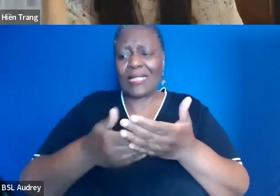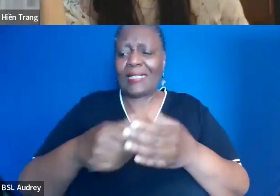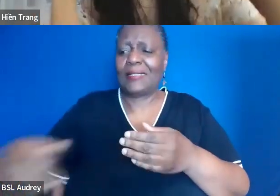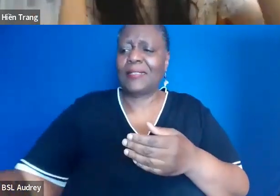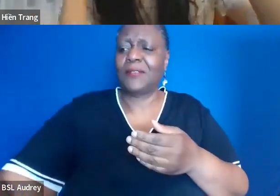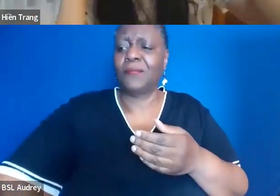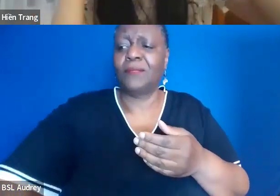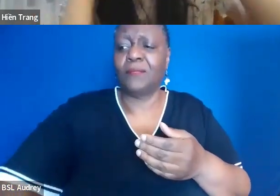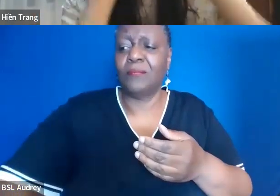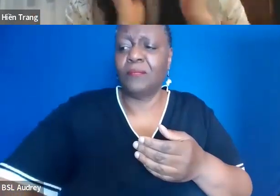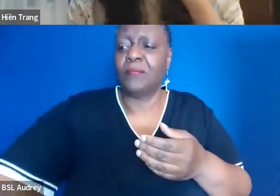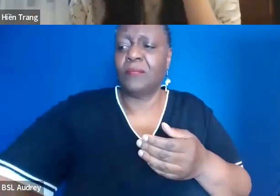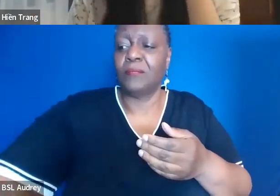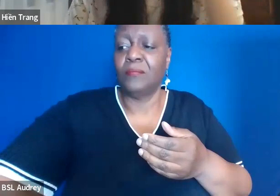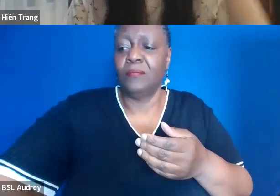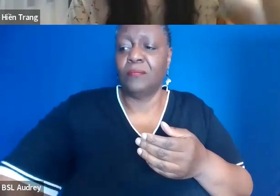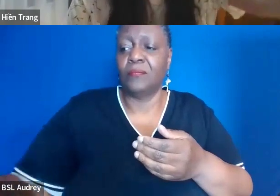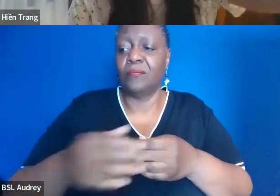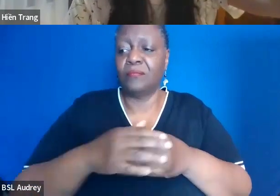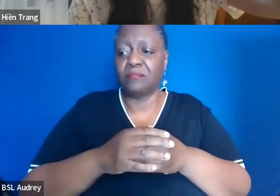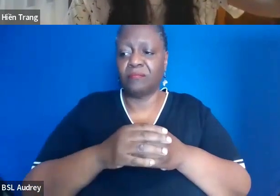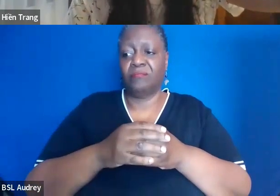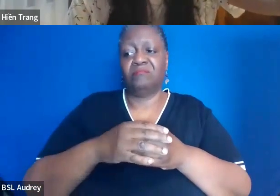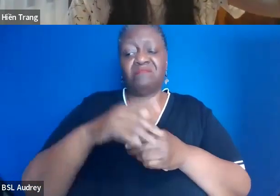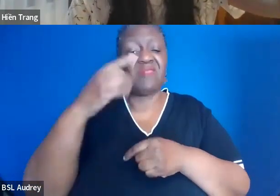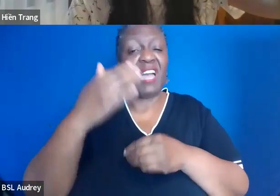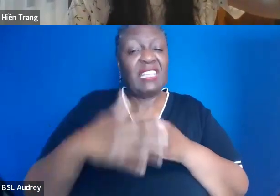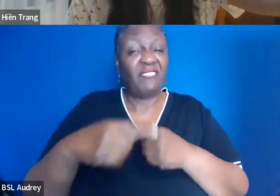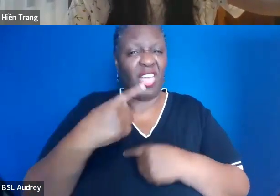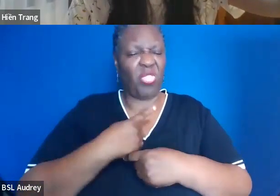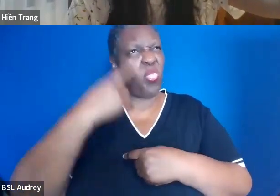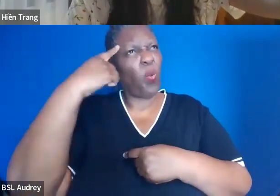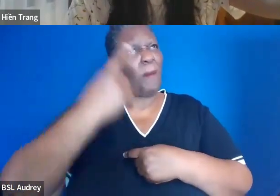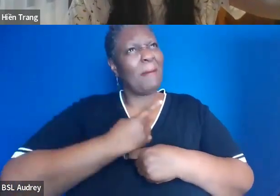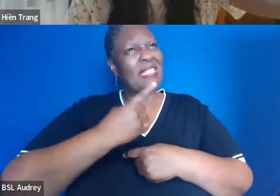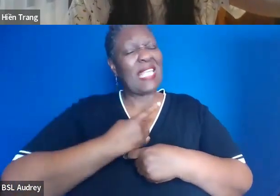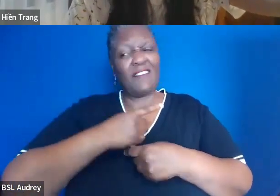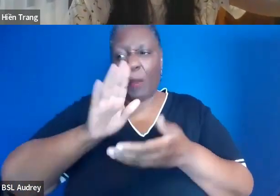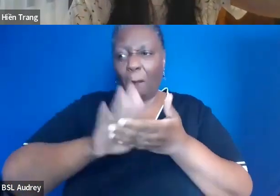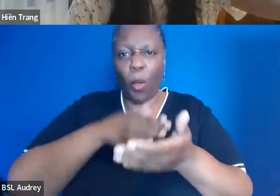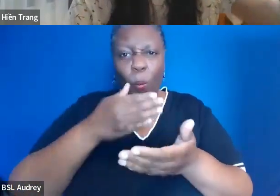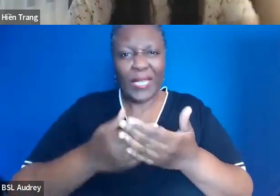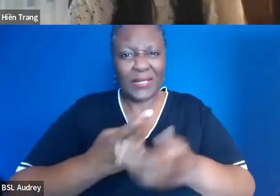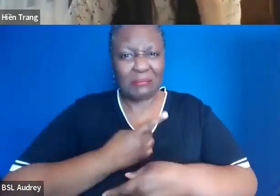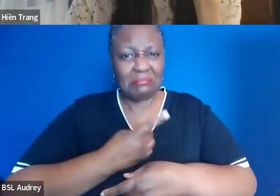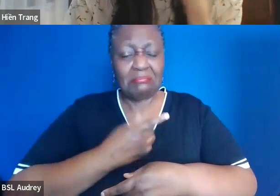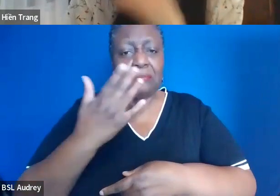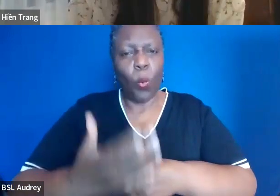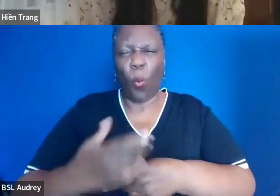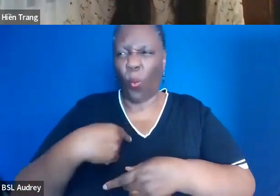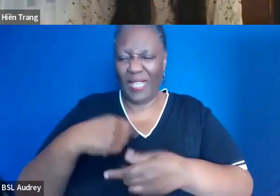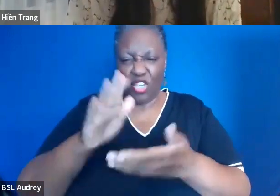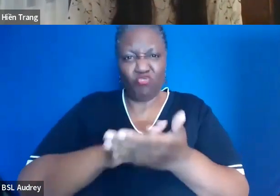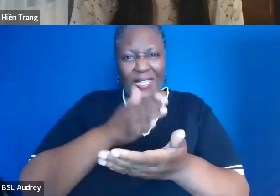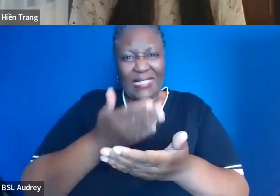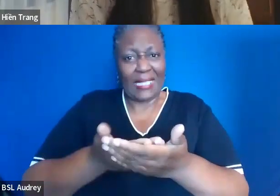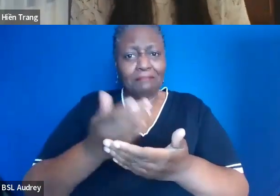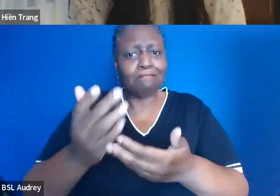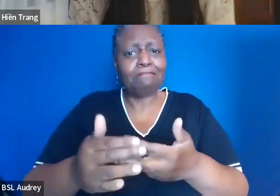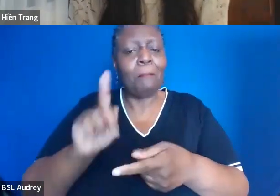um I would never describe myself as a poet um uh or a translator but I found her poems